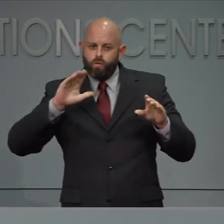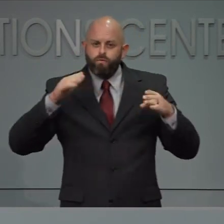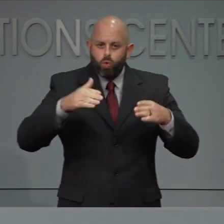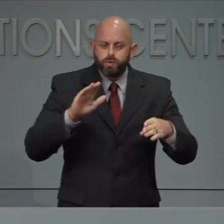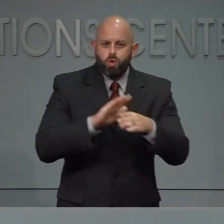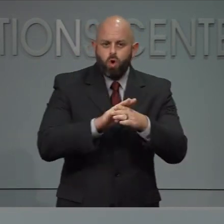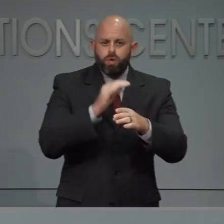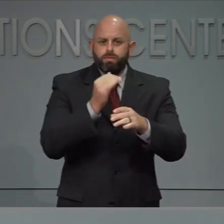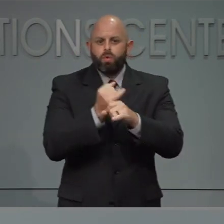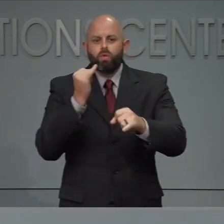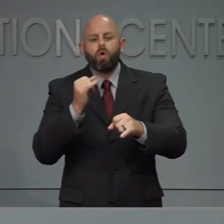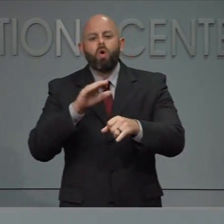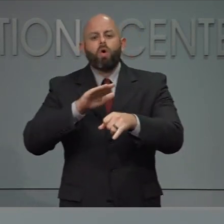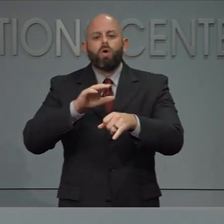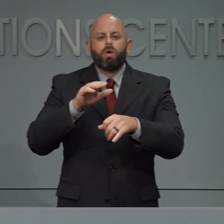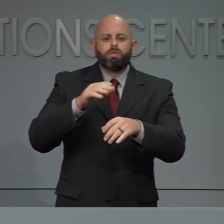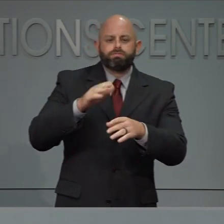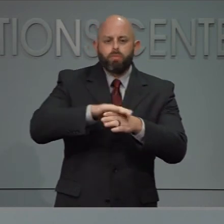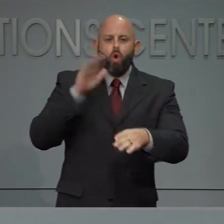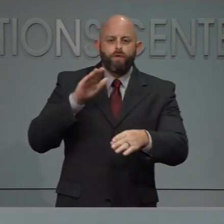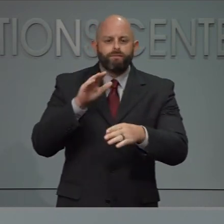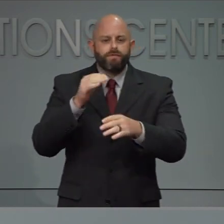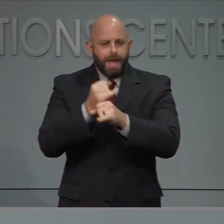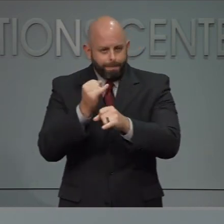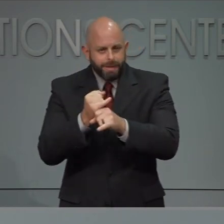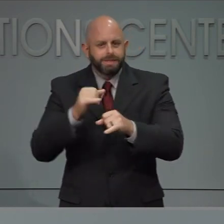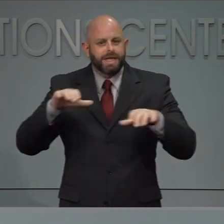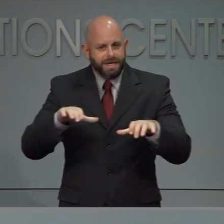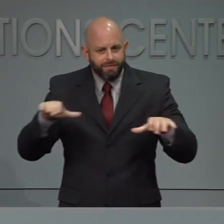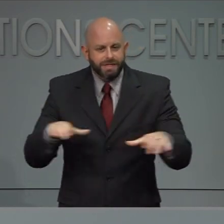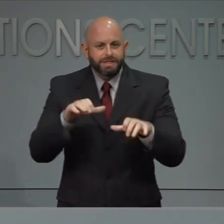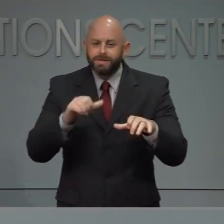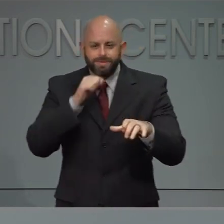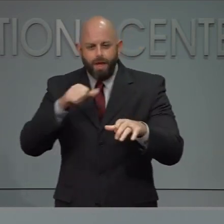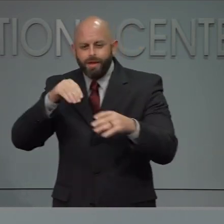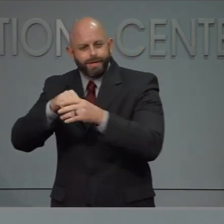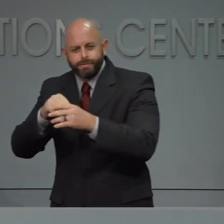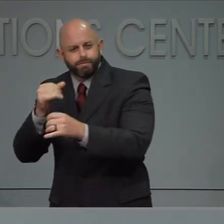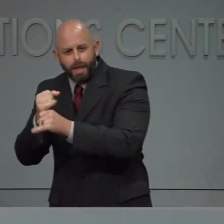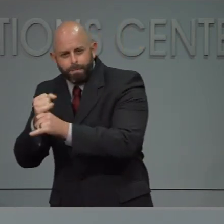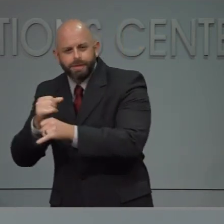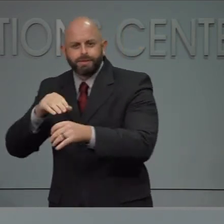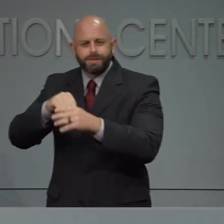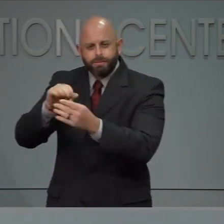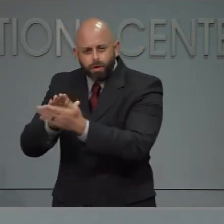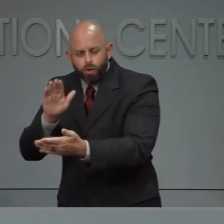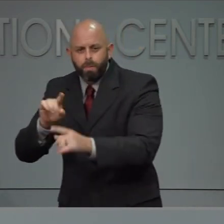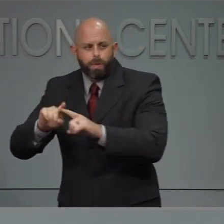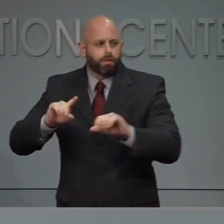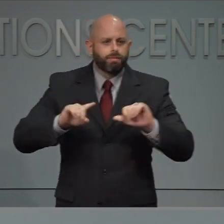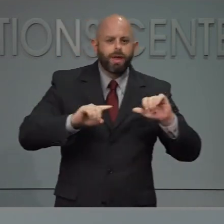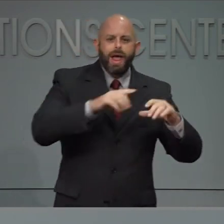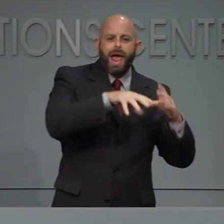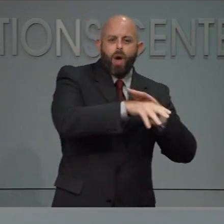FOCUS ON THOSE OFF CAMPUS ACTIVITIES THAT WE SEE ARE DRIVING SOME OF THE VIRAL SPREAD AND TO REALLY POINT OUT